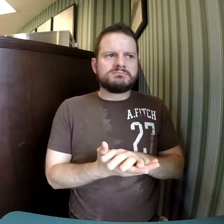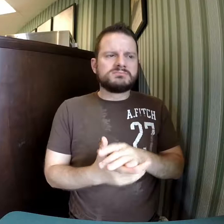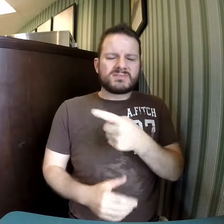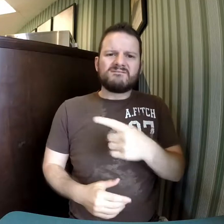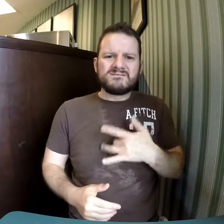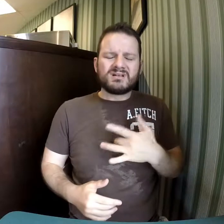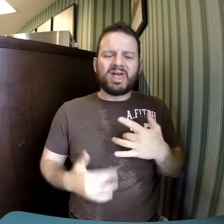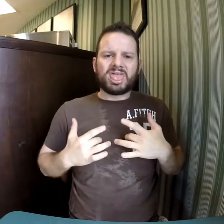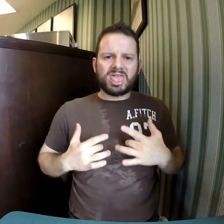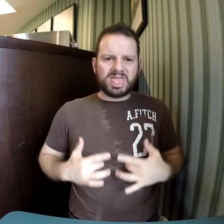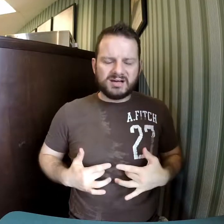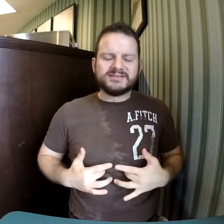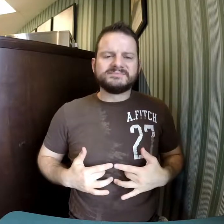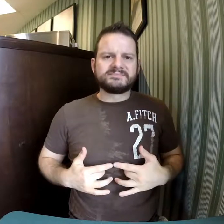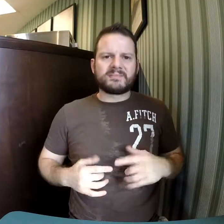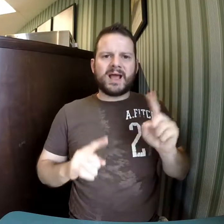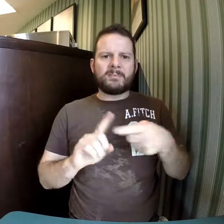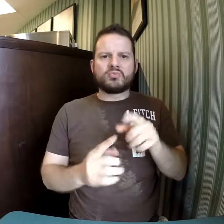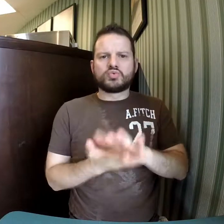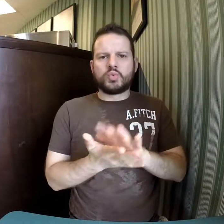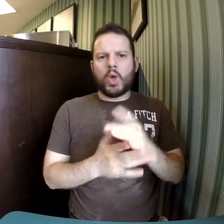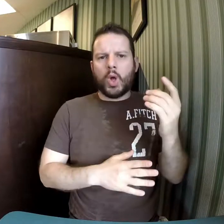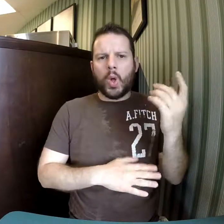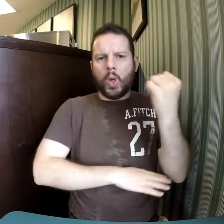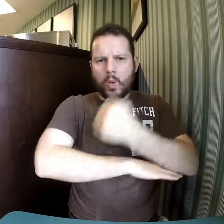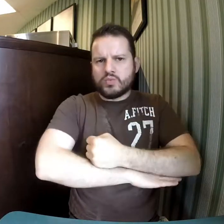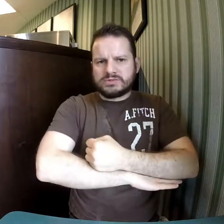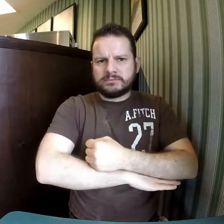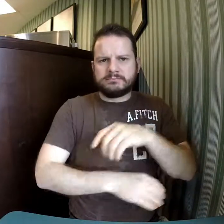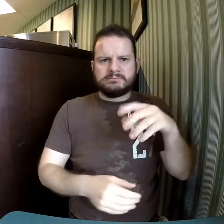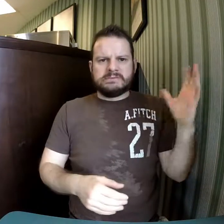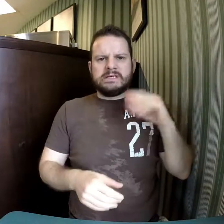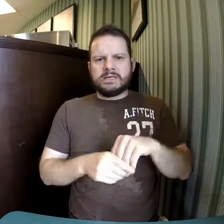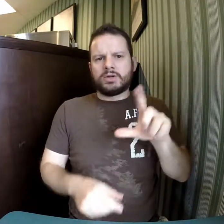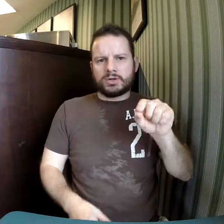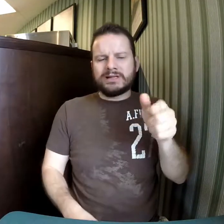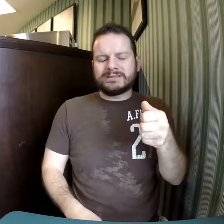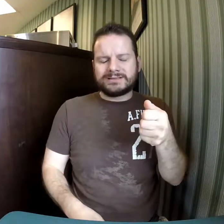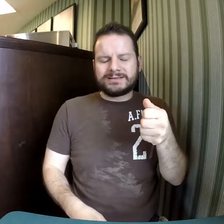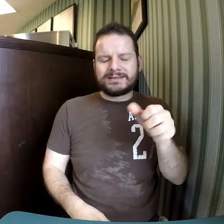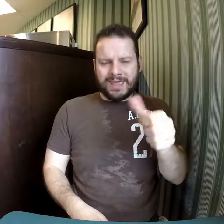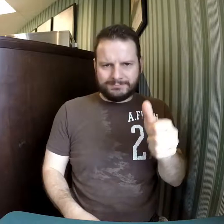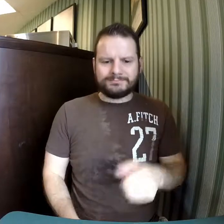they are terribly disappointed with the school closing in 2010.